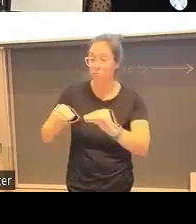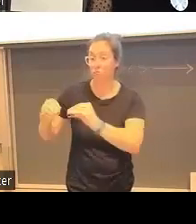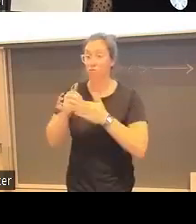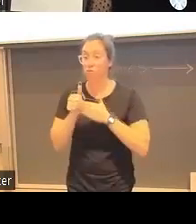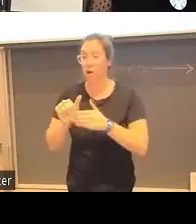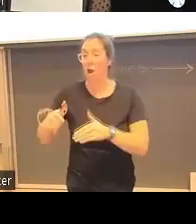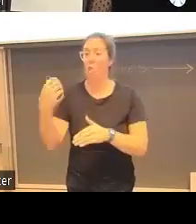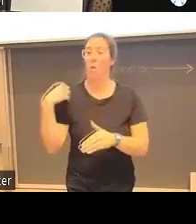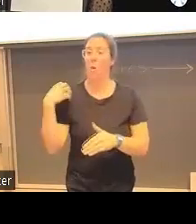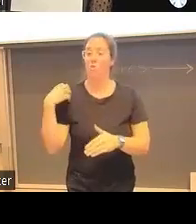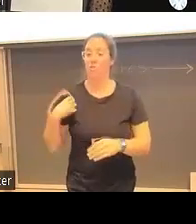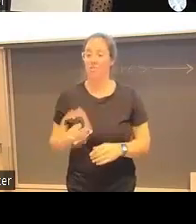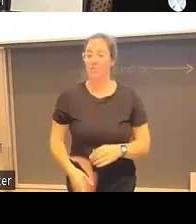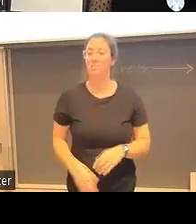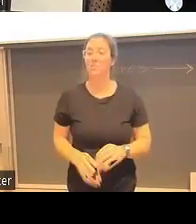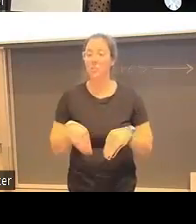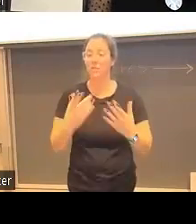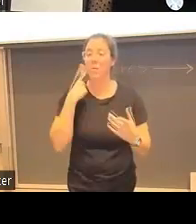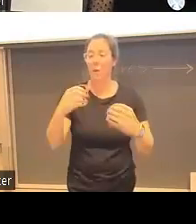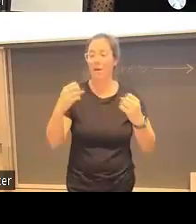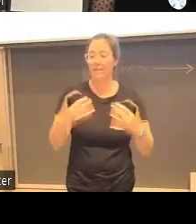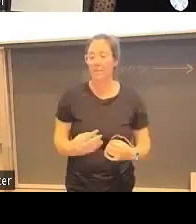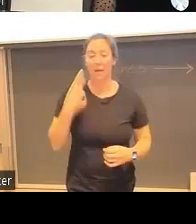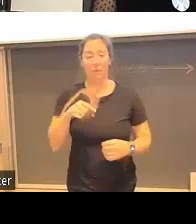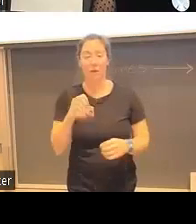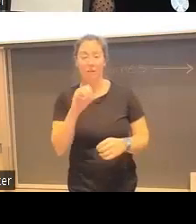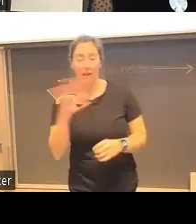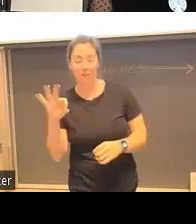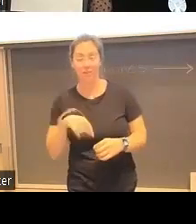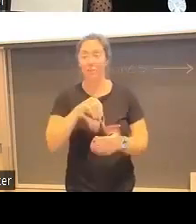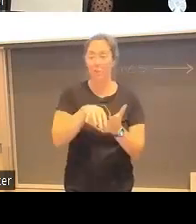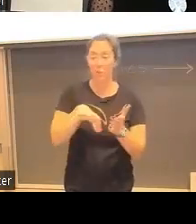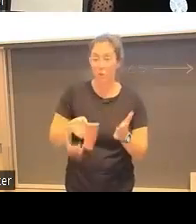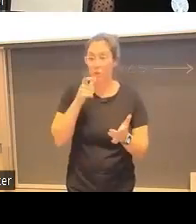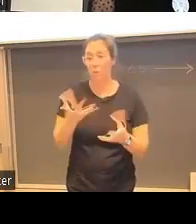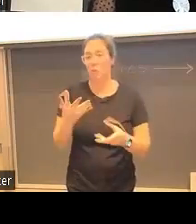allow for bidirectional feedback between faculty and Learners that include difficult conversations